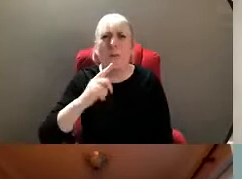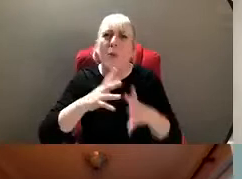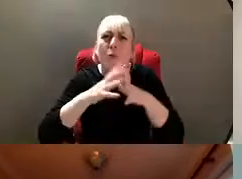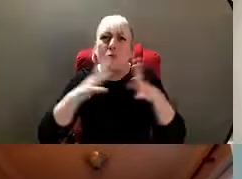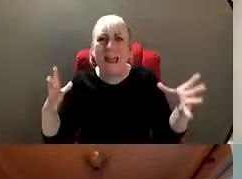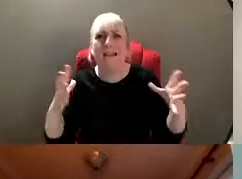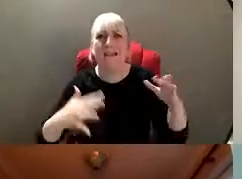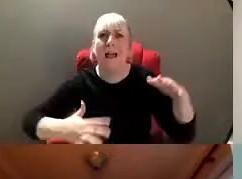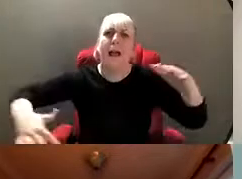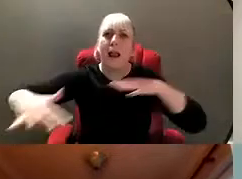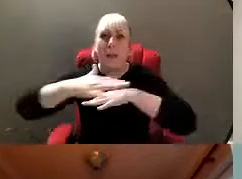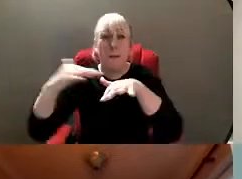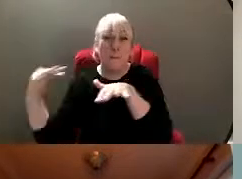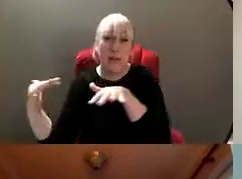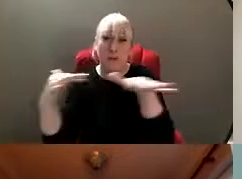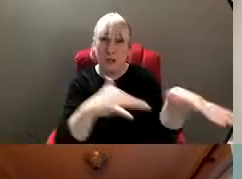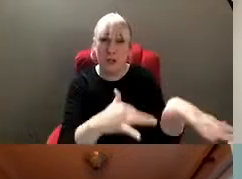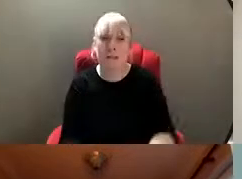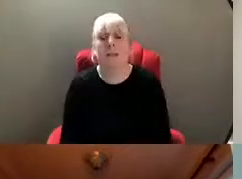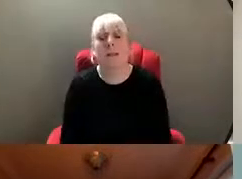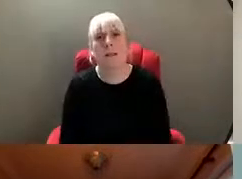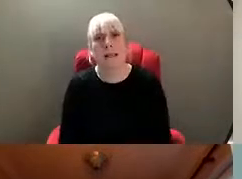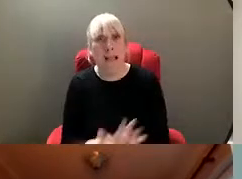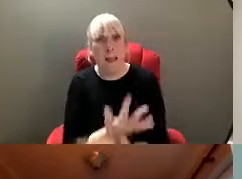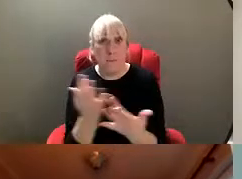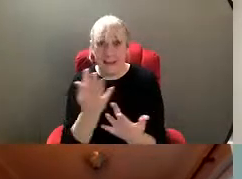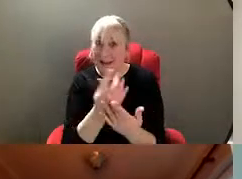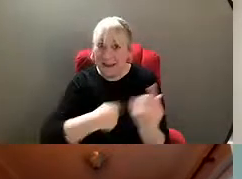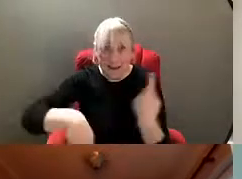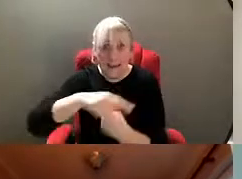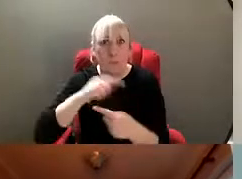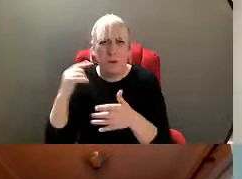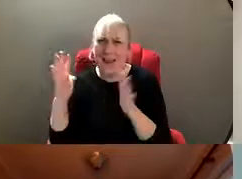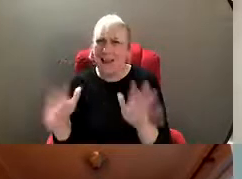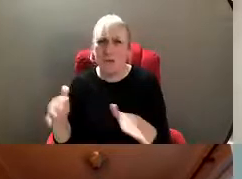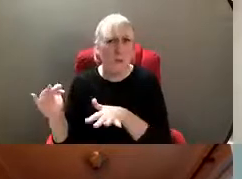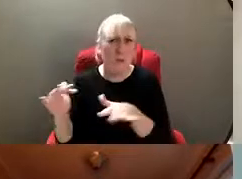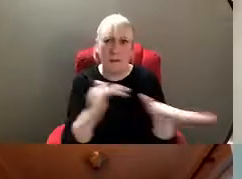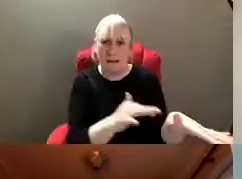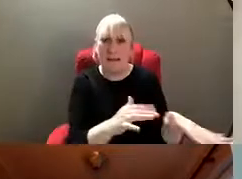many of us will be migrating whether you are on a wheelchair or whether you cannot see but